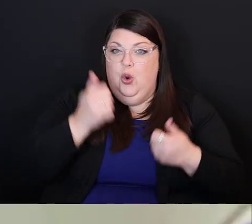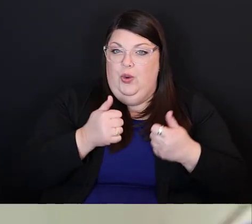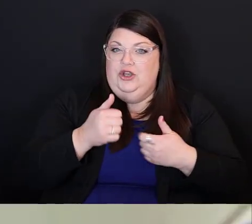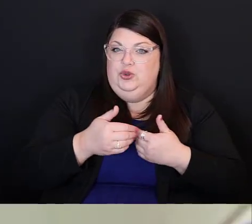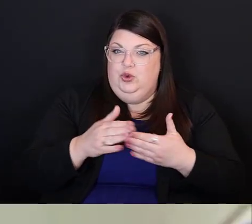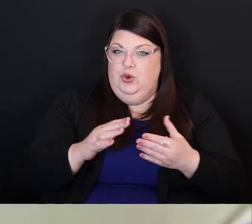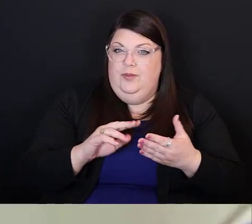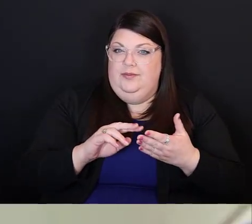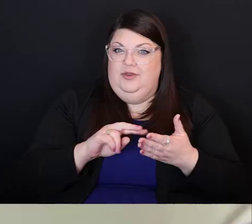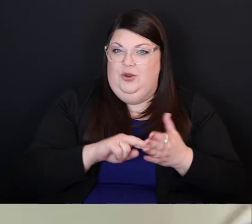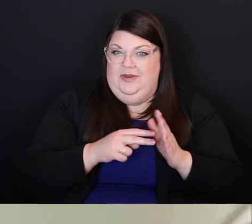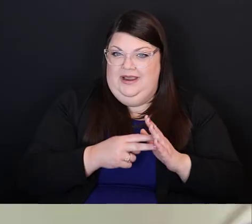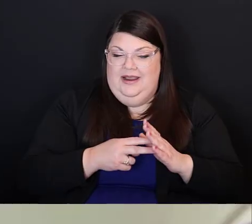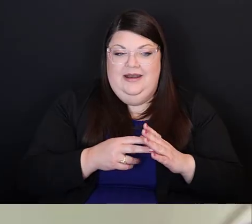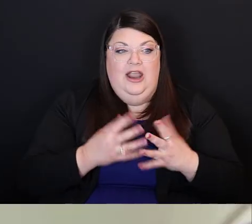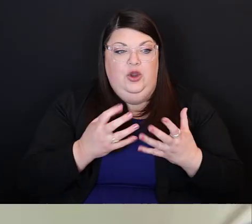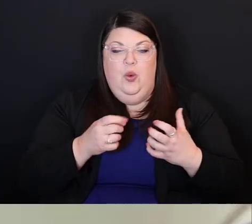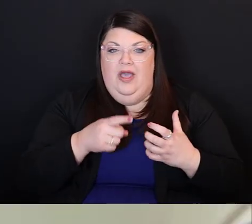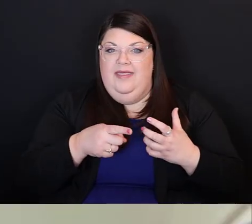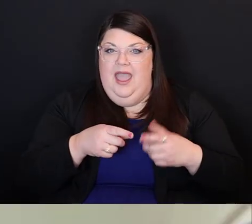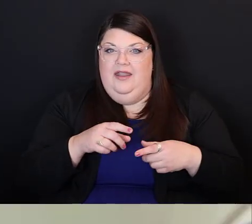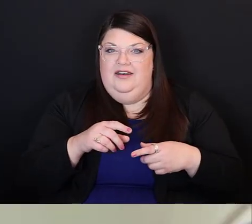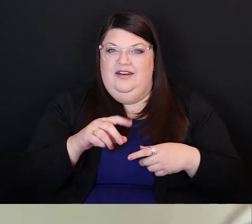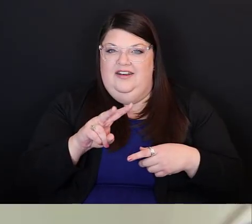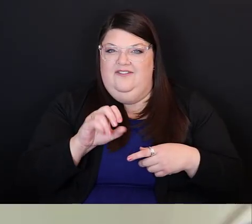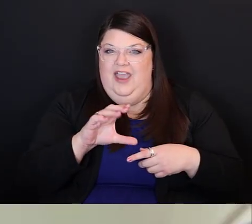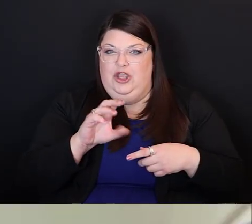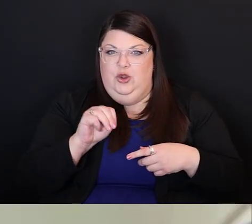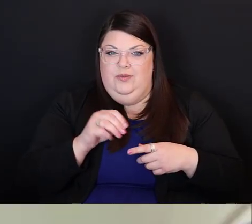And then you want the robot vacuum to do that using context.